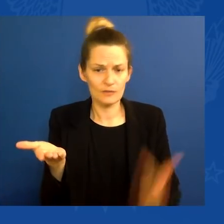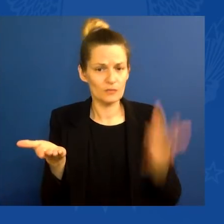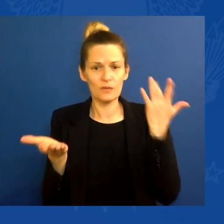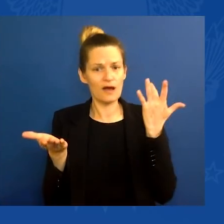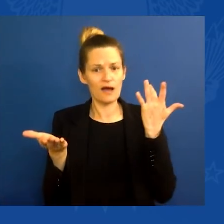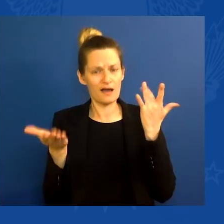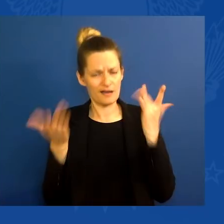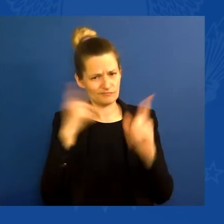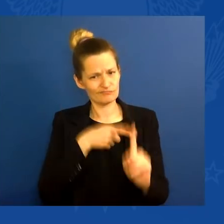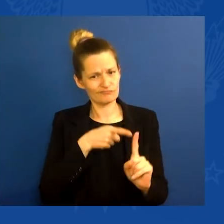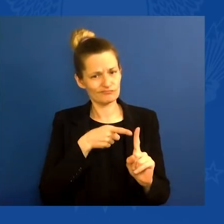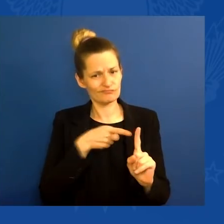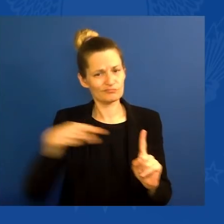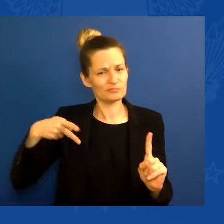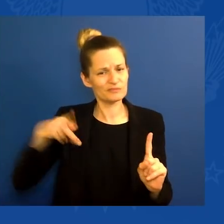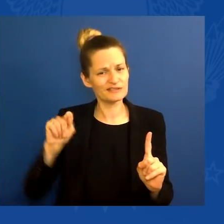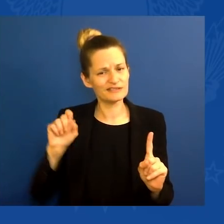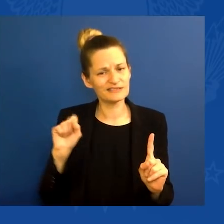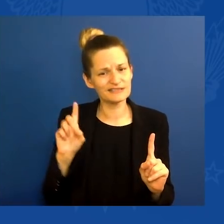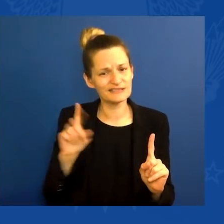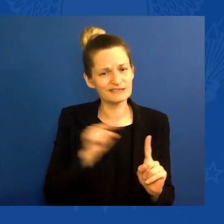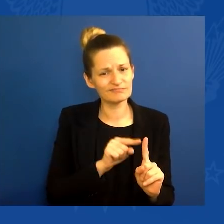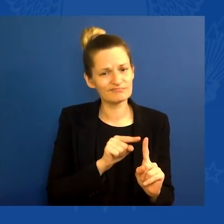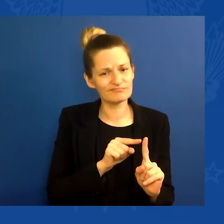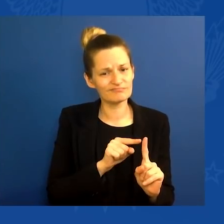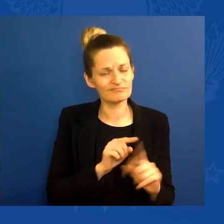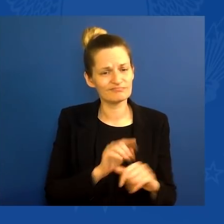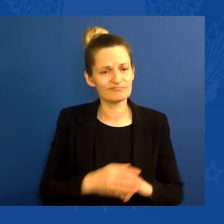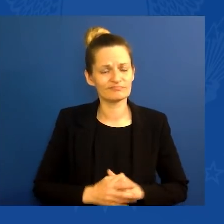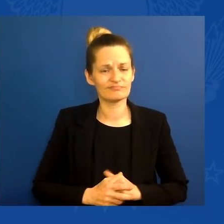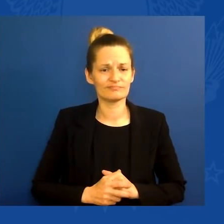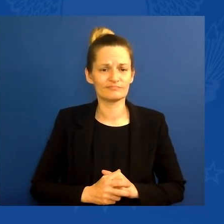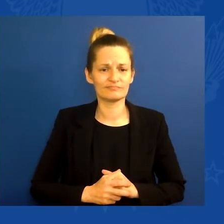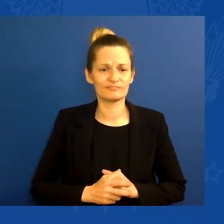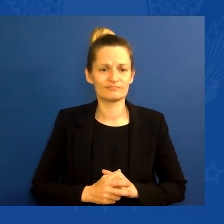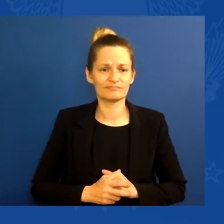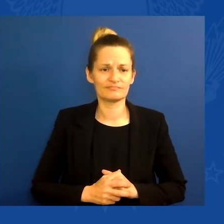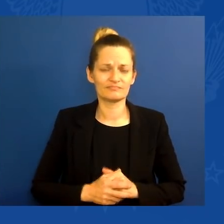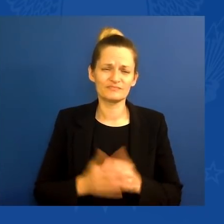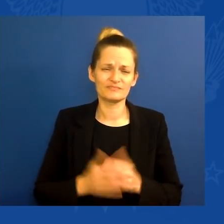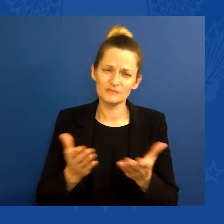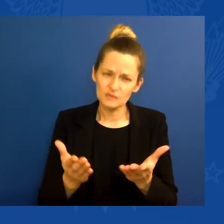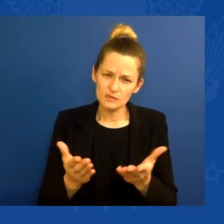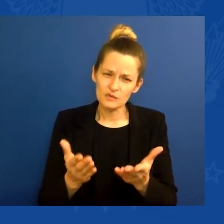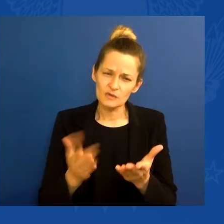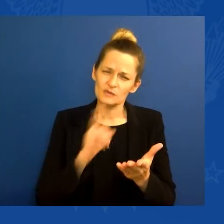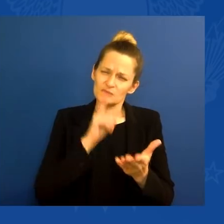20 a week. It matters. We face up to it and help these folks -- everyone.